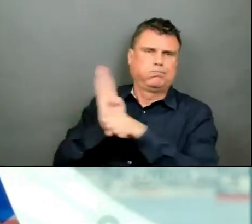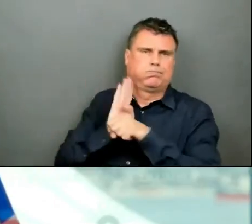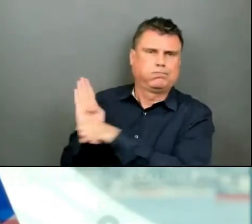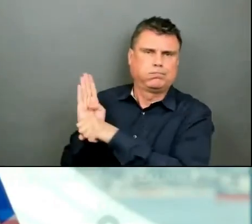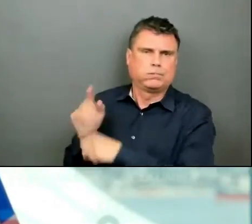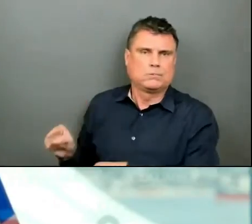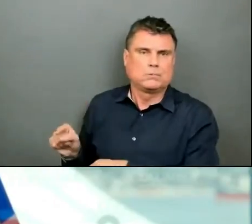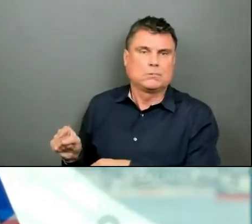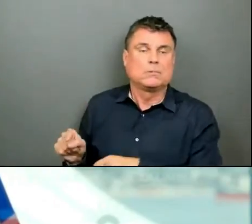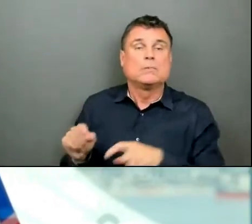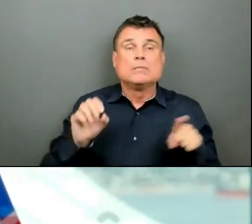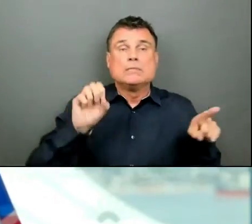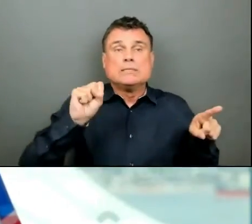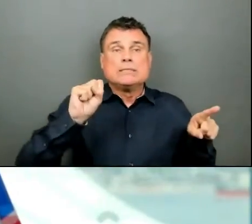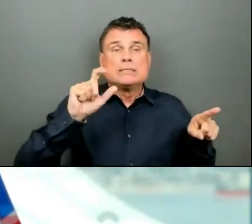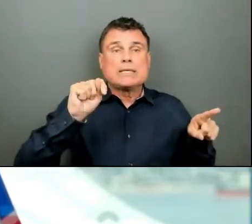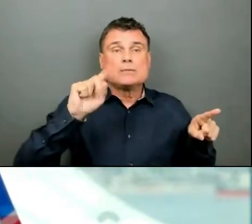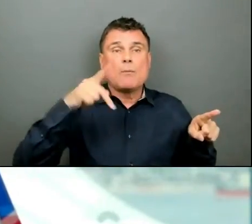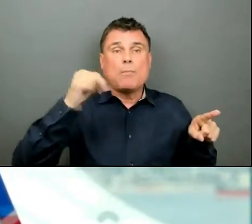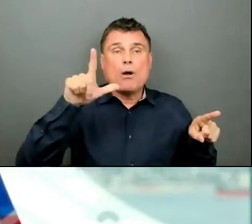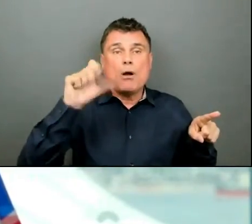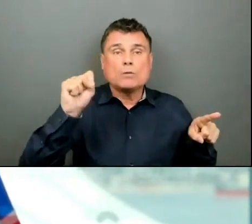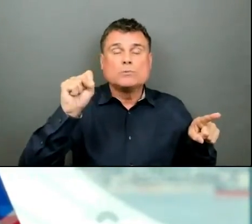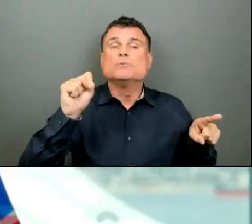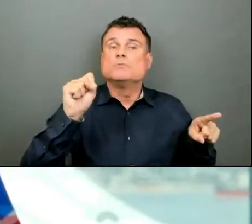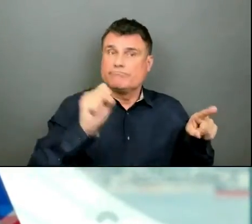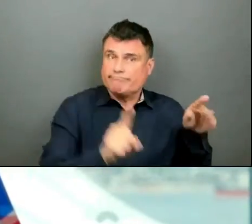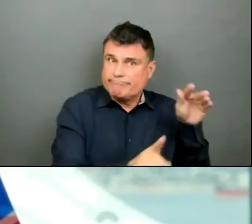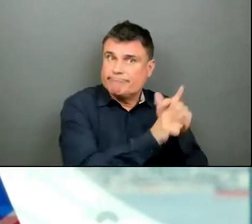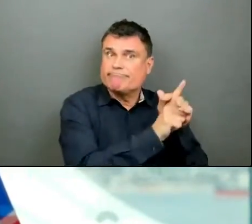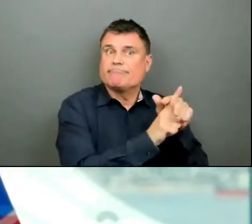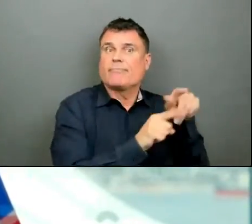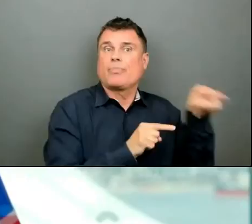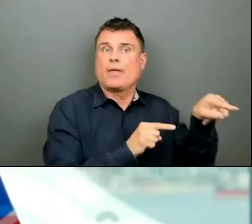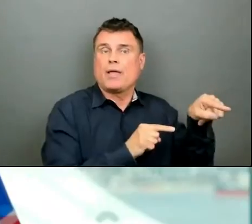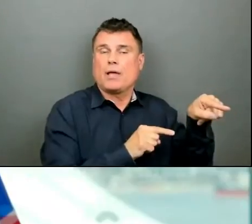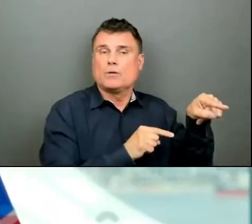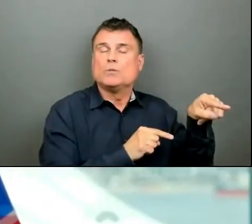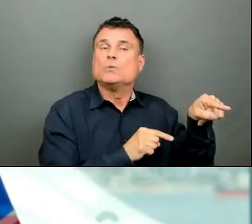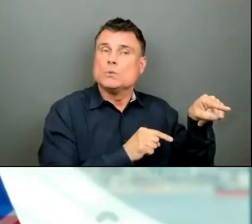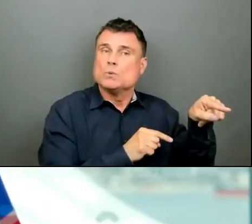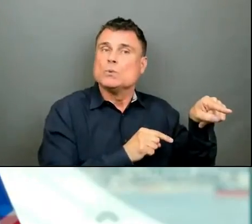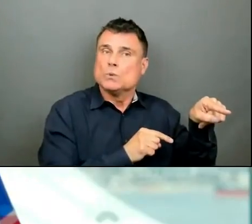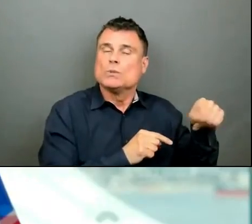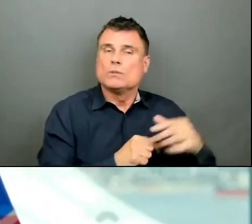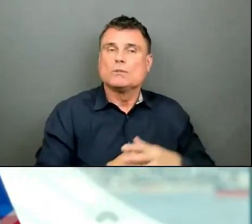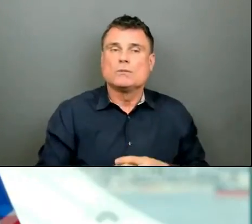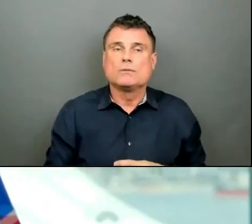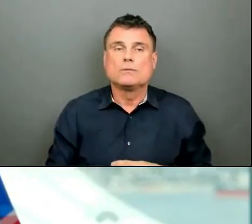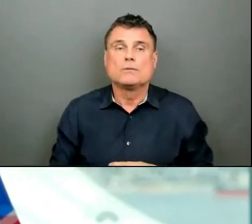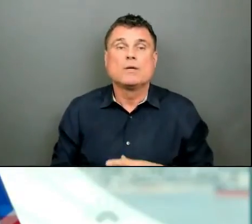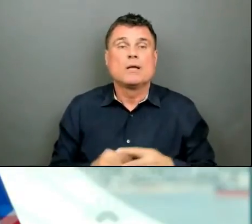have been real challenges because of both an outbreak there and because of fact that ST Paul services downtown east